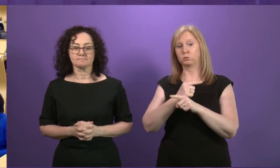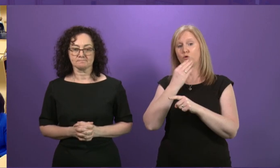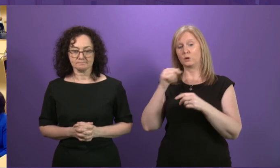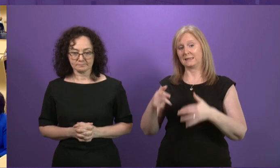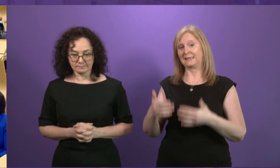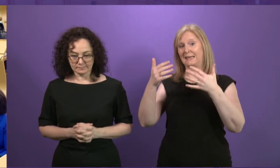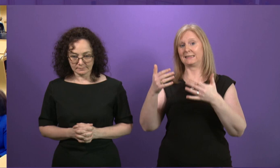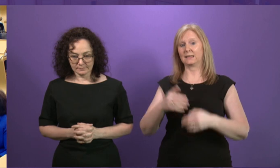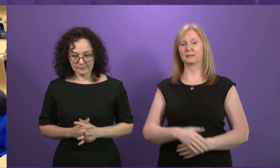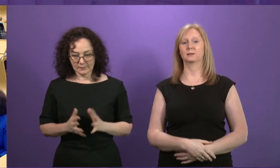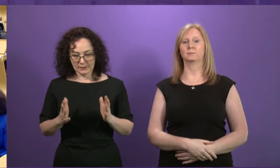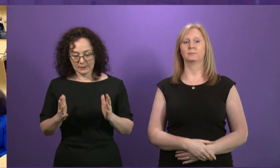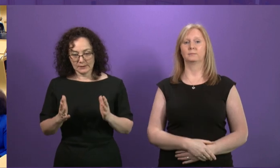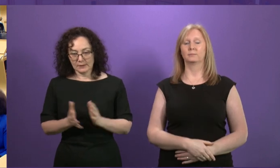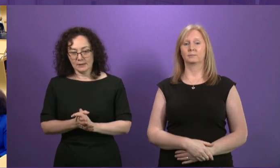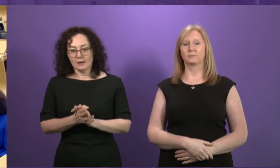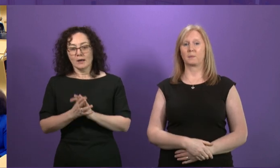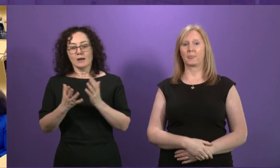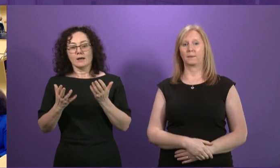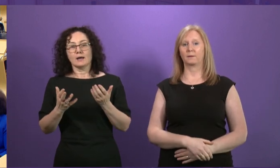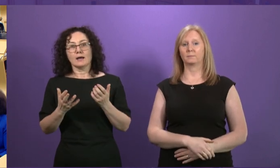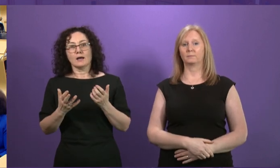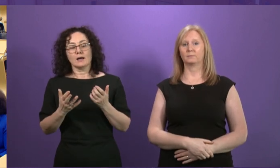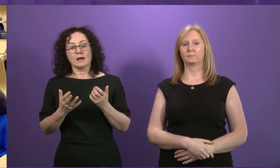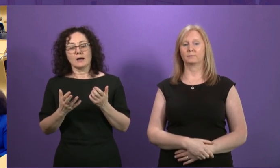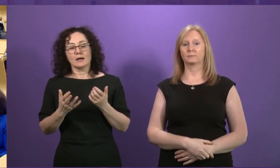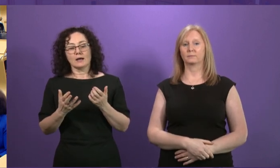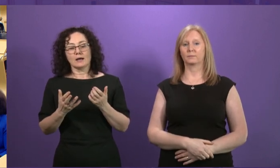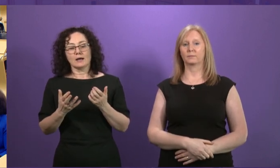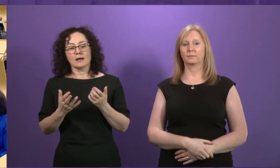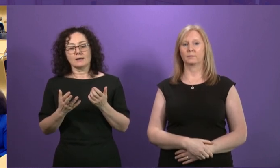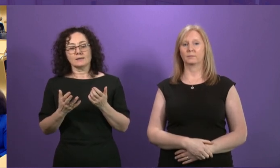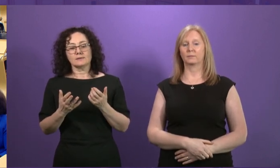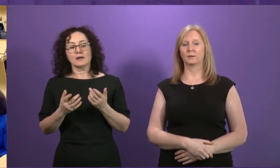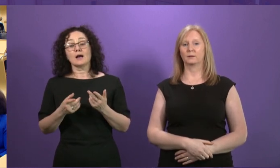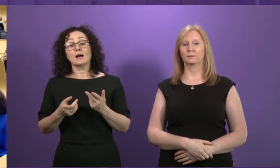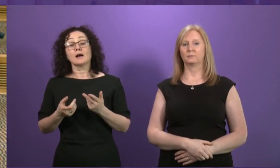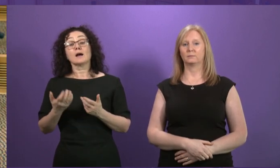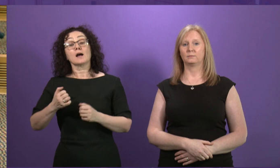The First Minister (Nicola Sturgeon): I will, as the Government always will, reflect